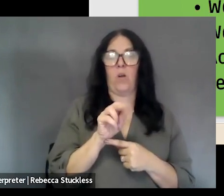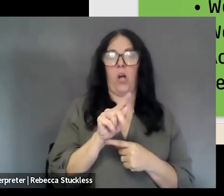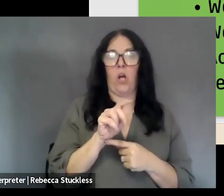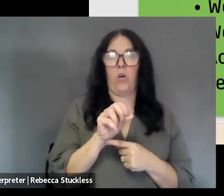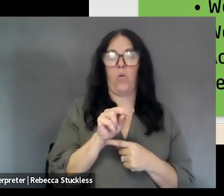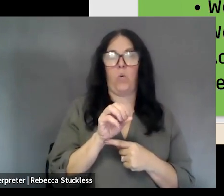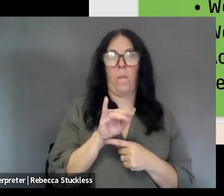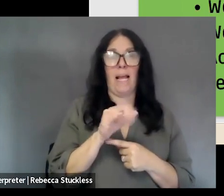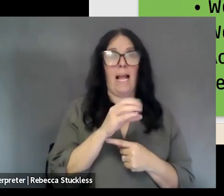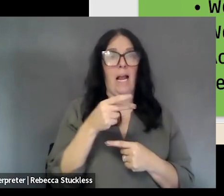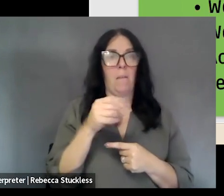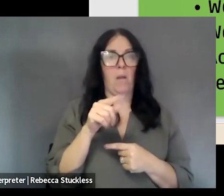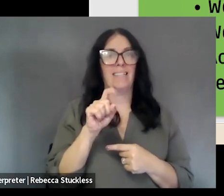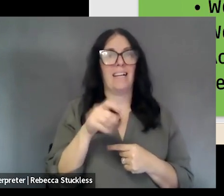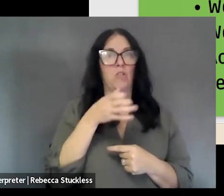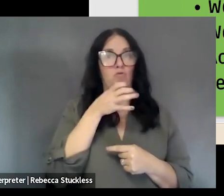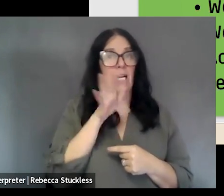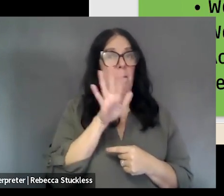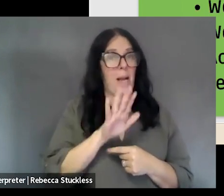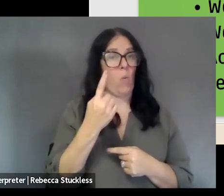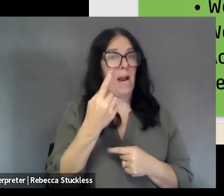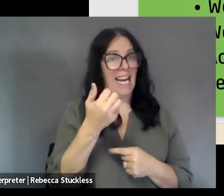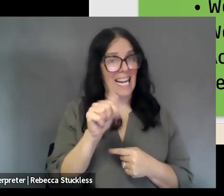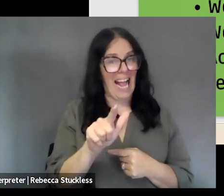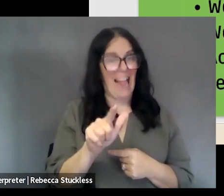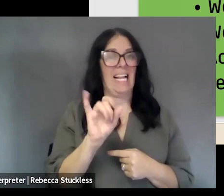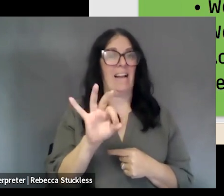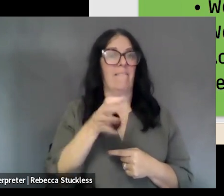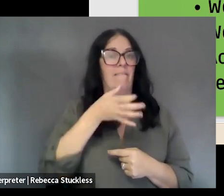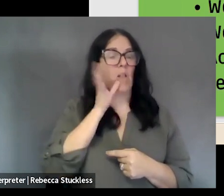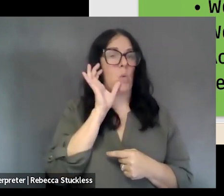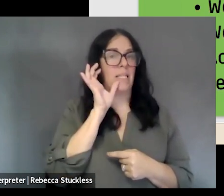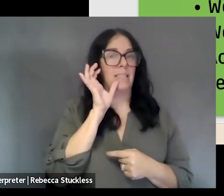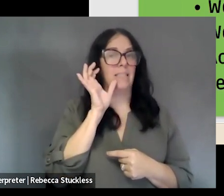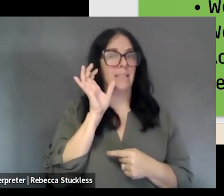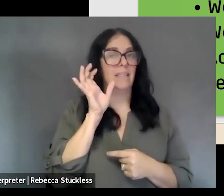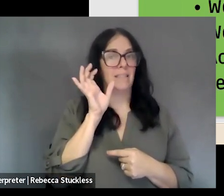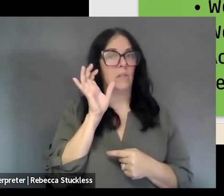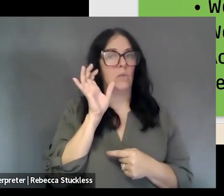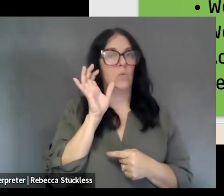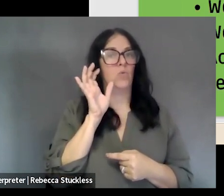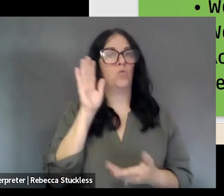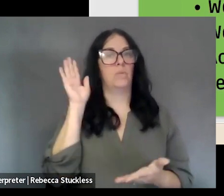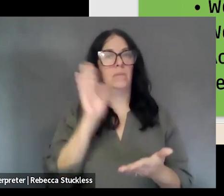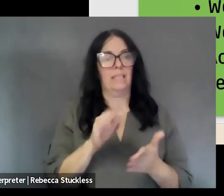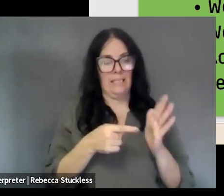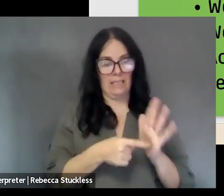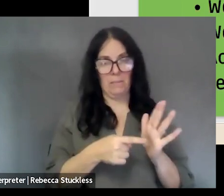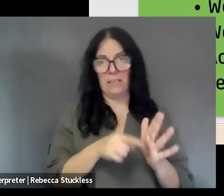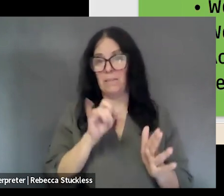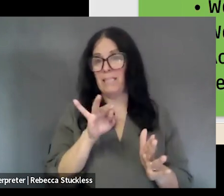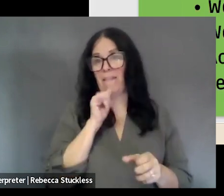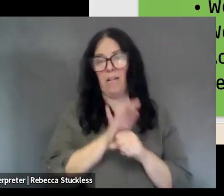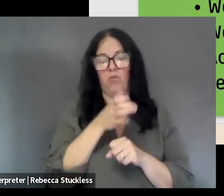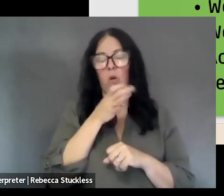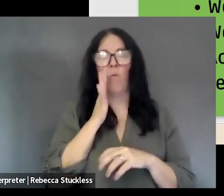need to drink about a gallon of fluid to help minimize its symptoms and get electrolytes